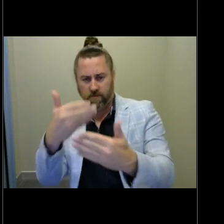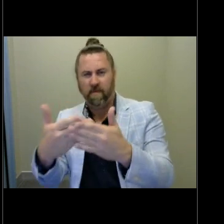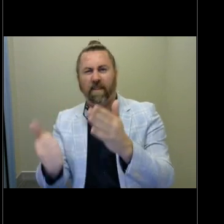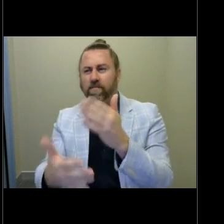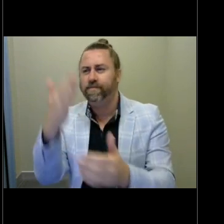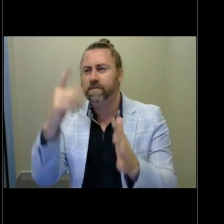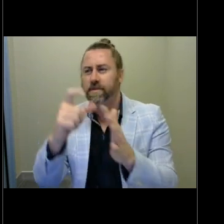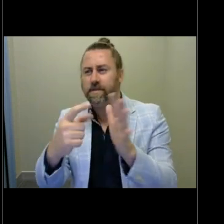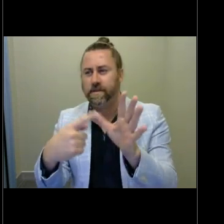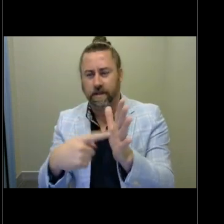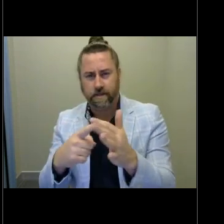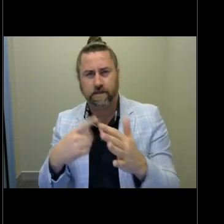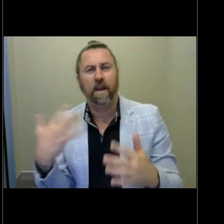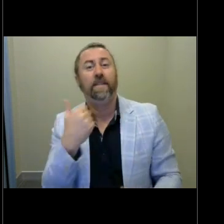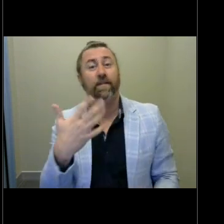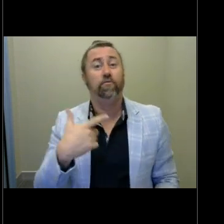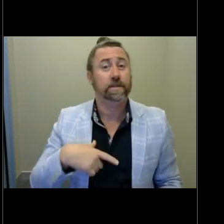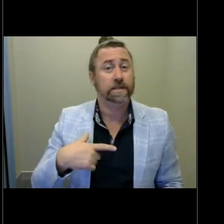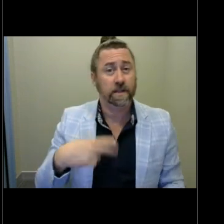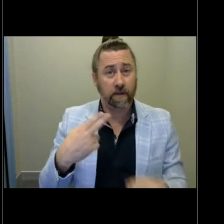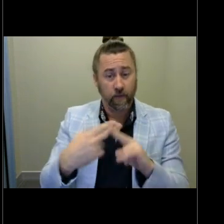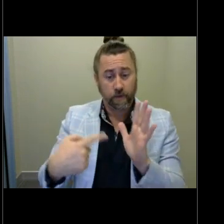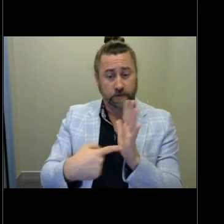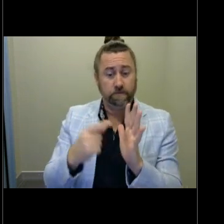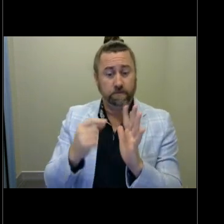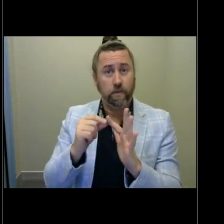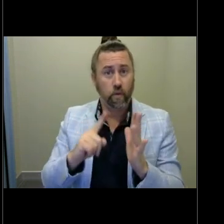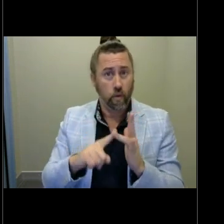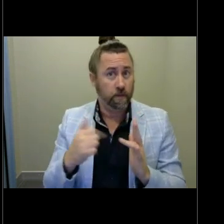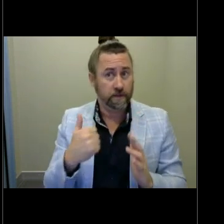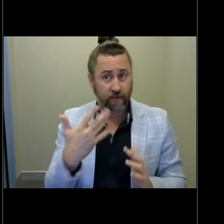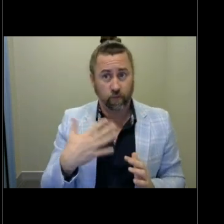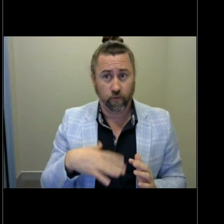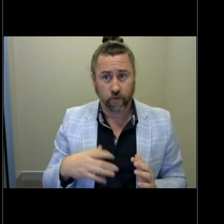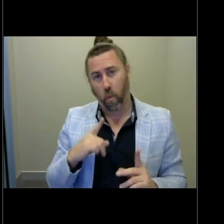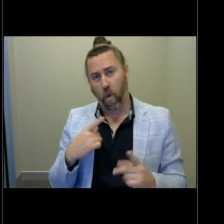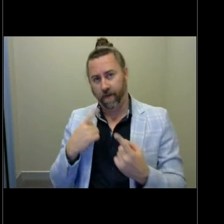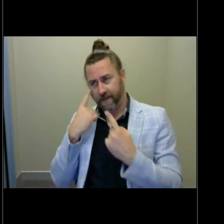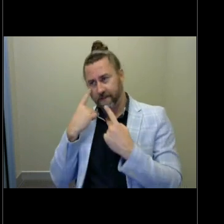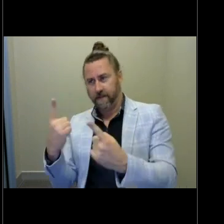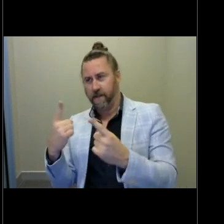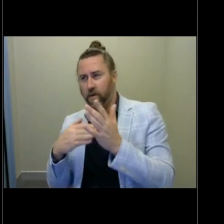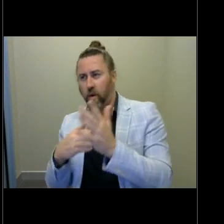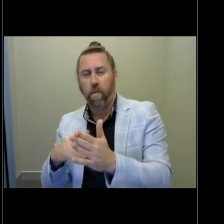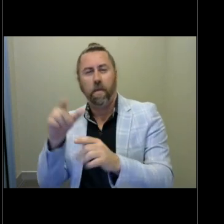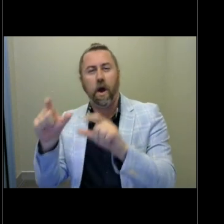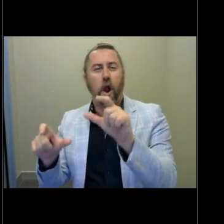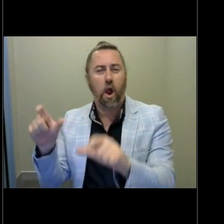Some of these reasons from my own experience in helping clients with DVO applications might